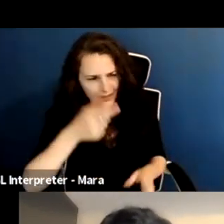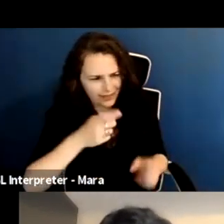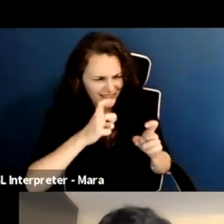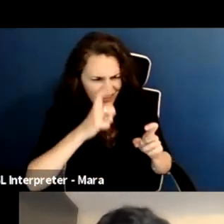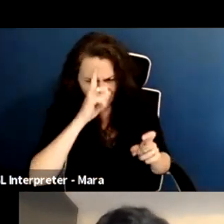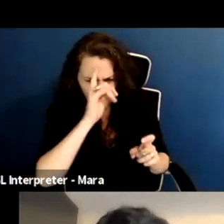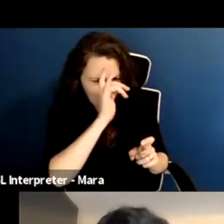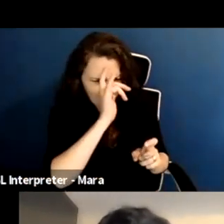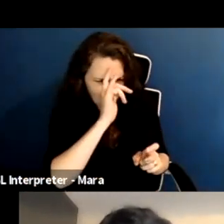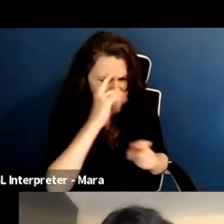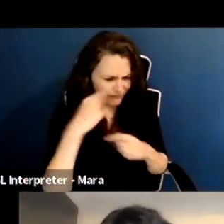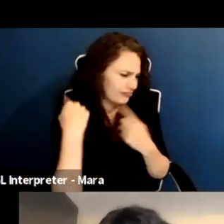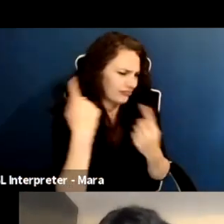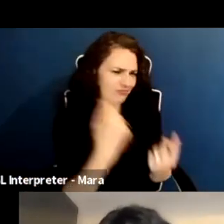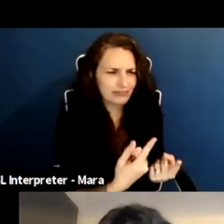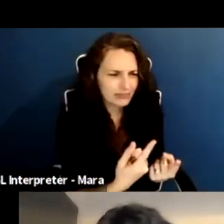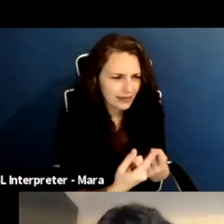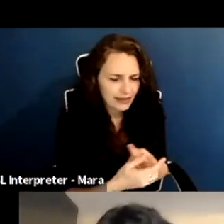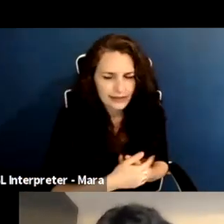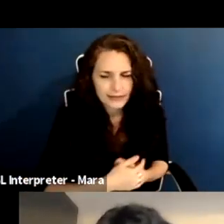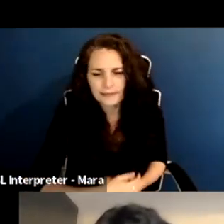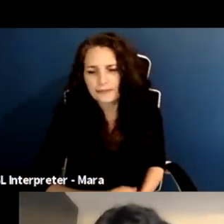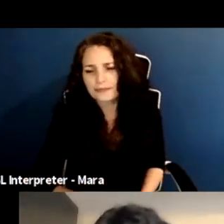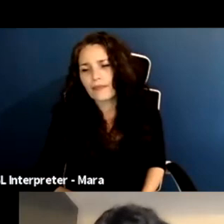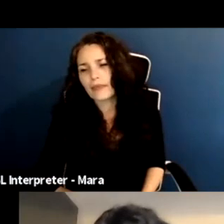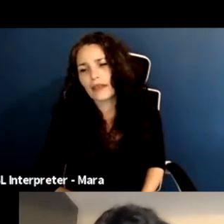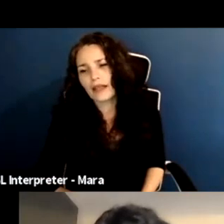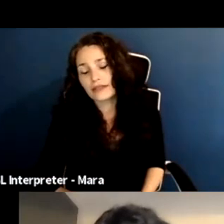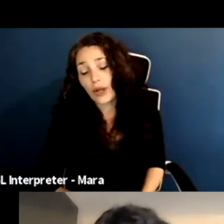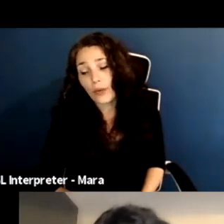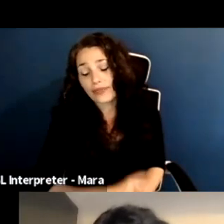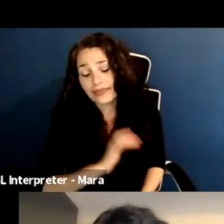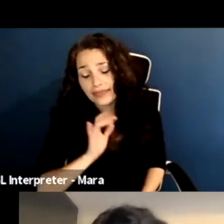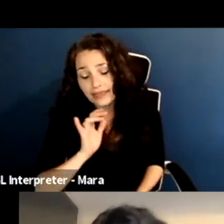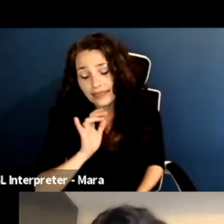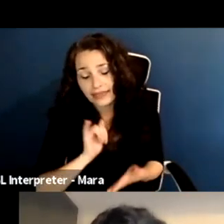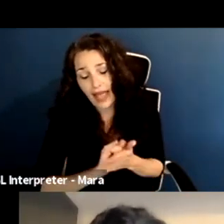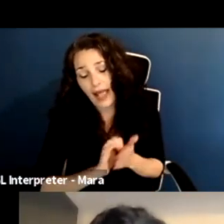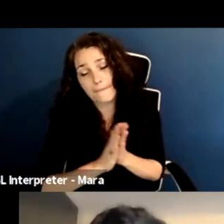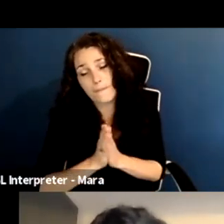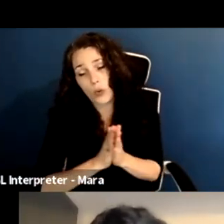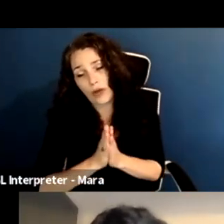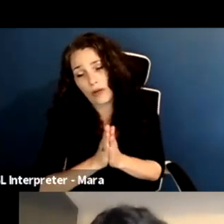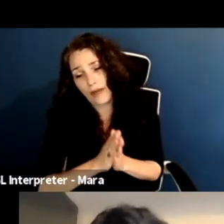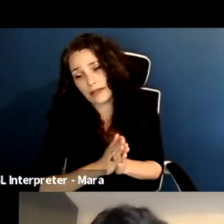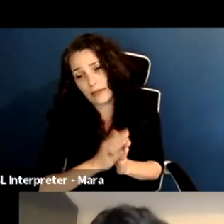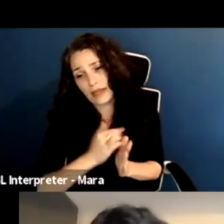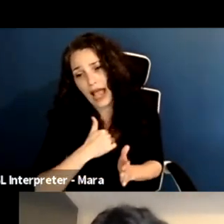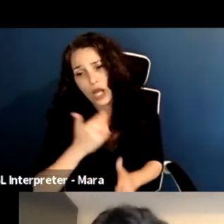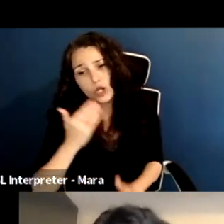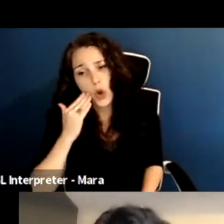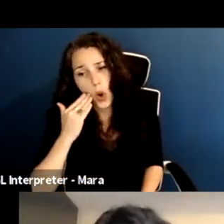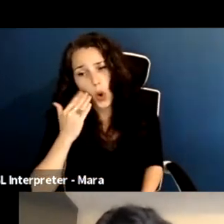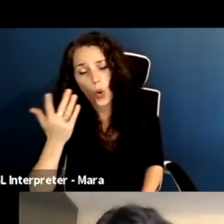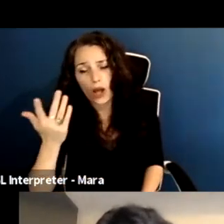It motivates me to know that I'm actually making a difference and that these people are telling me, "Wow, you just made a change in my life."